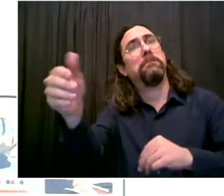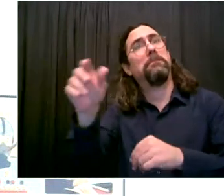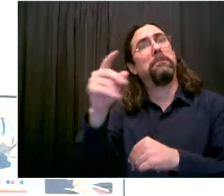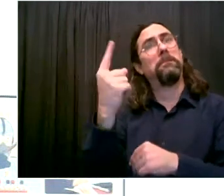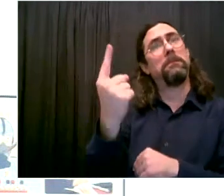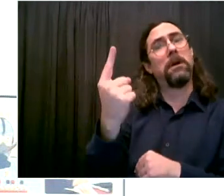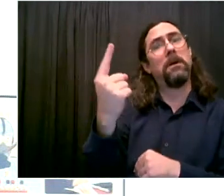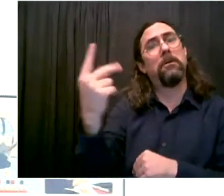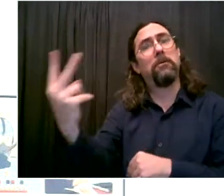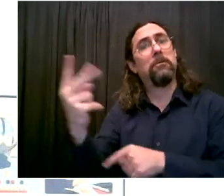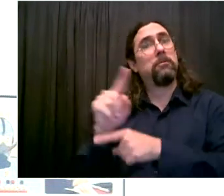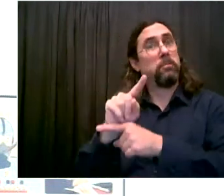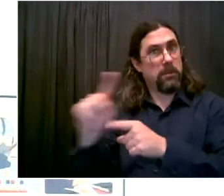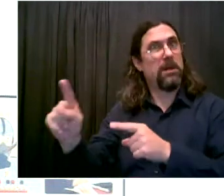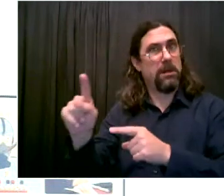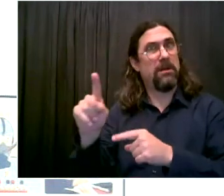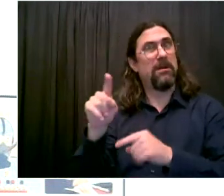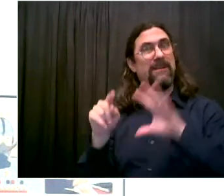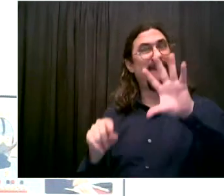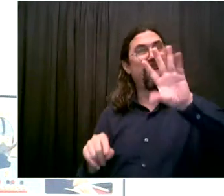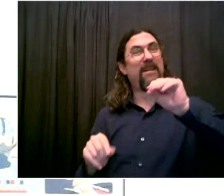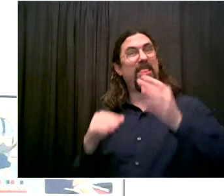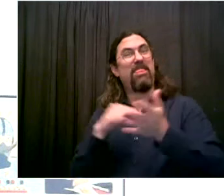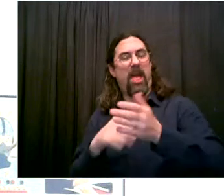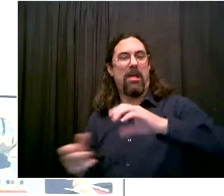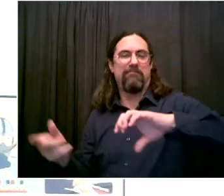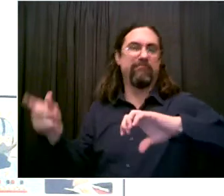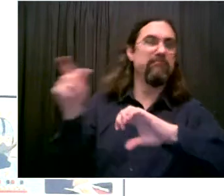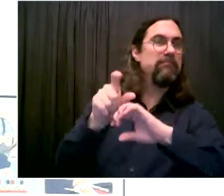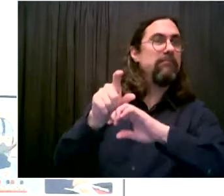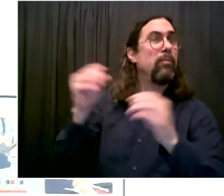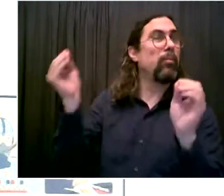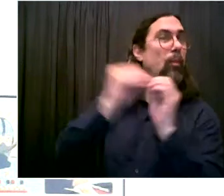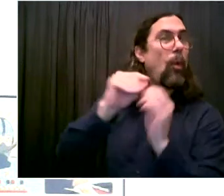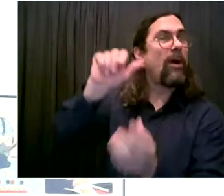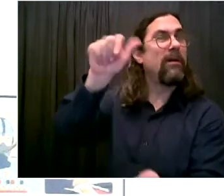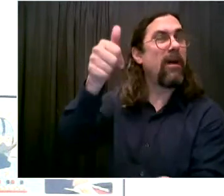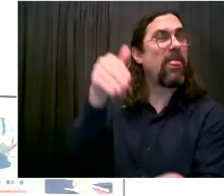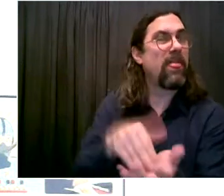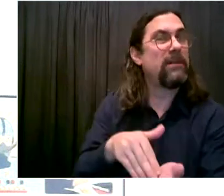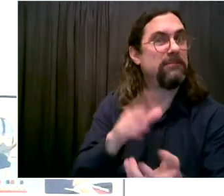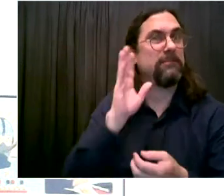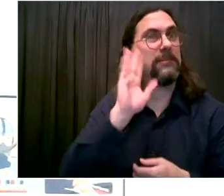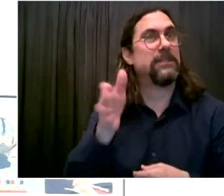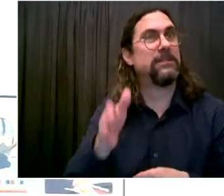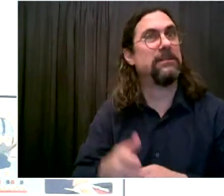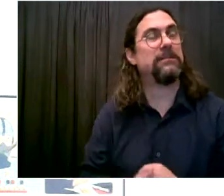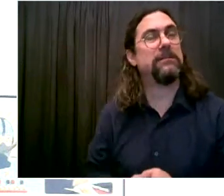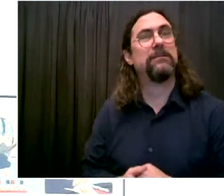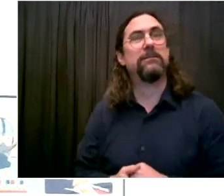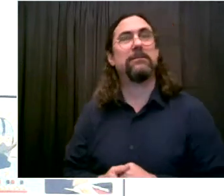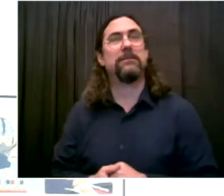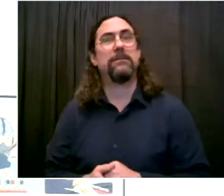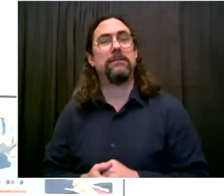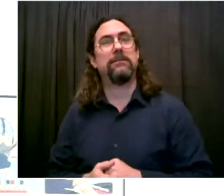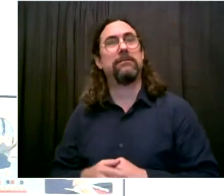THOUSANDS OVER THE COMING DAYS AND WEEKS. THAT IS GREAT PROGERSS, AS THE